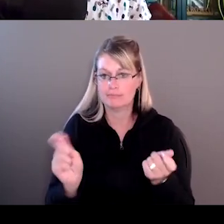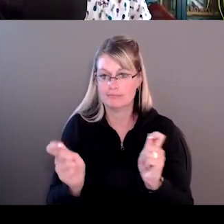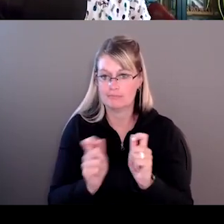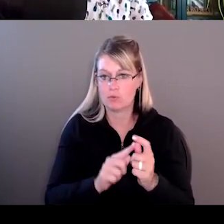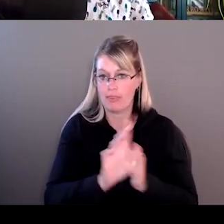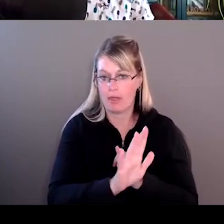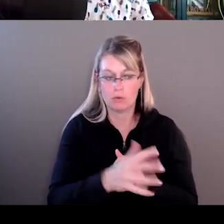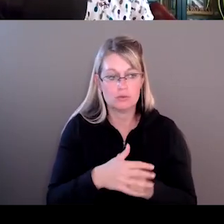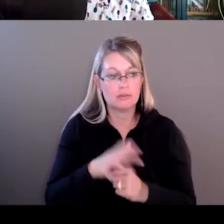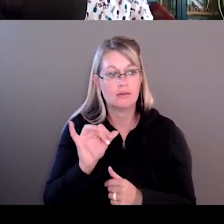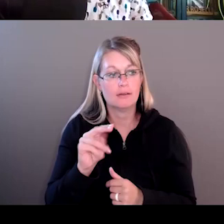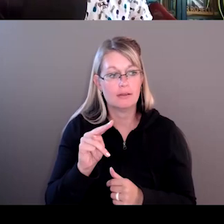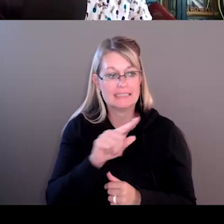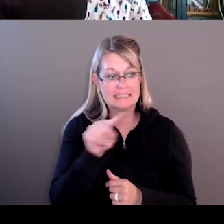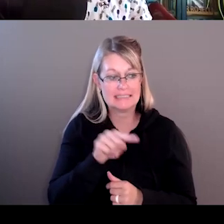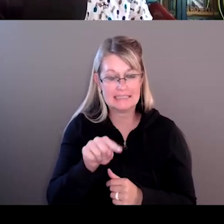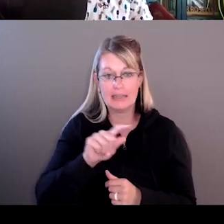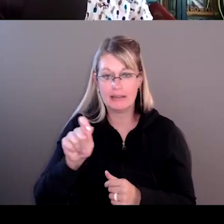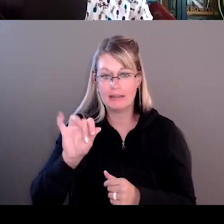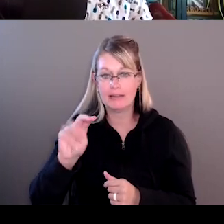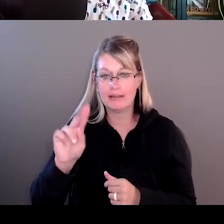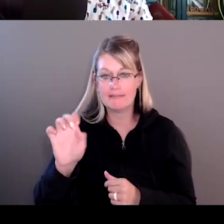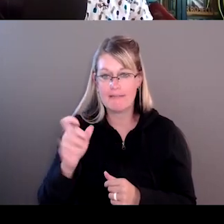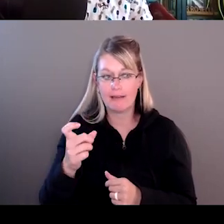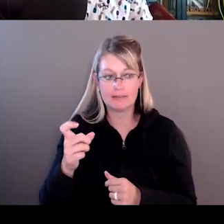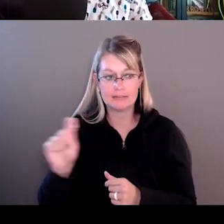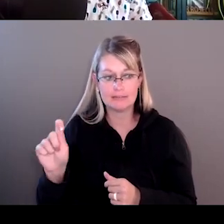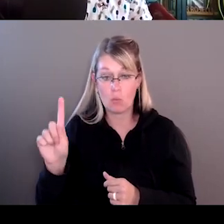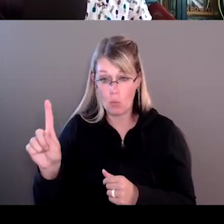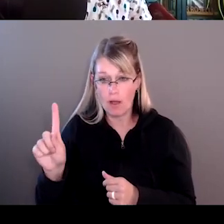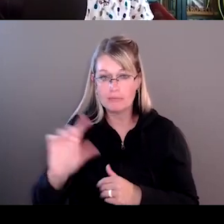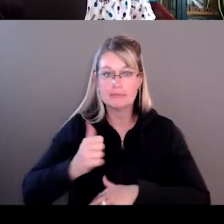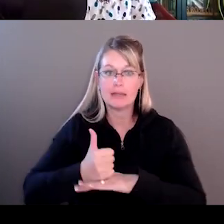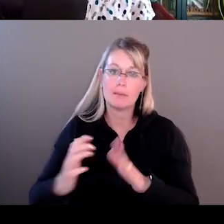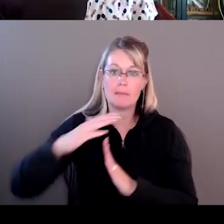Z index 1s headset above the content of the table. If you are already using Z index, you